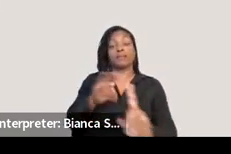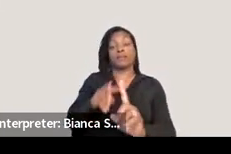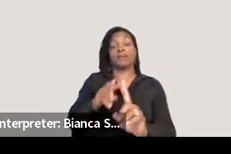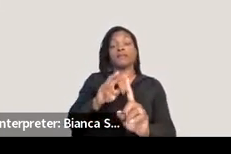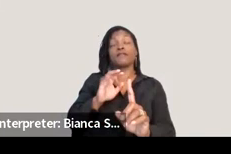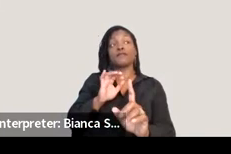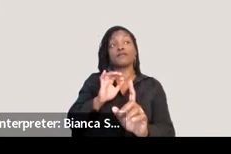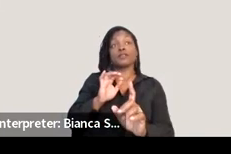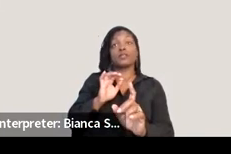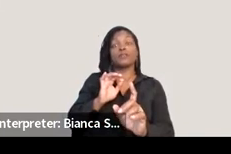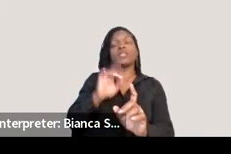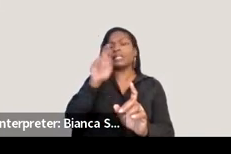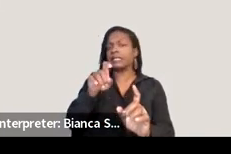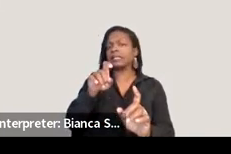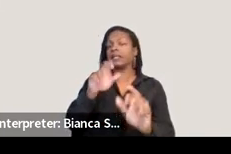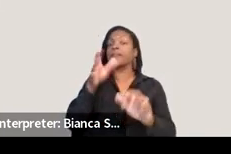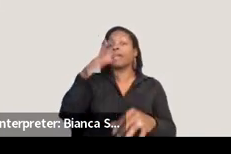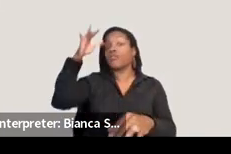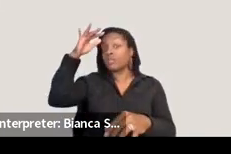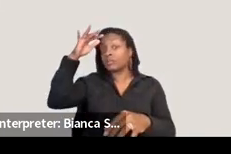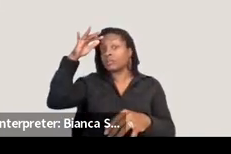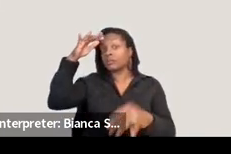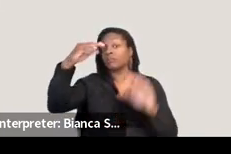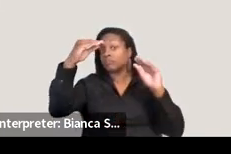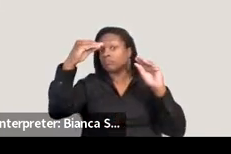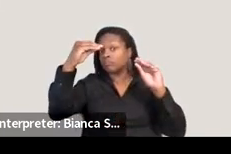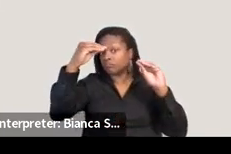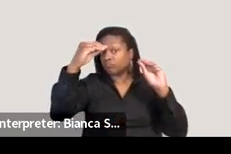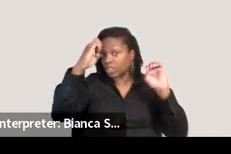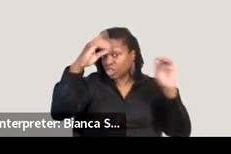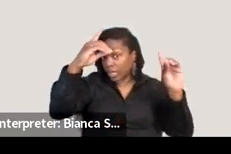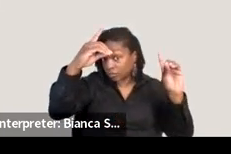But you should also educate. The administration as well as the teachers because we all come from a different background when it comes to behavior.